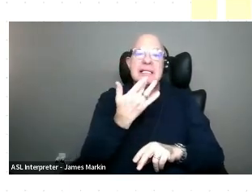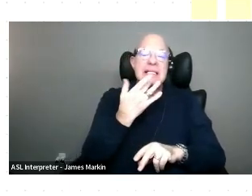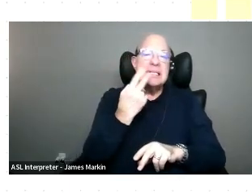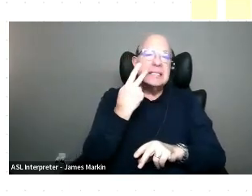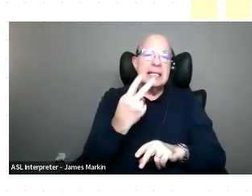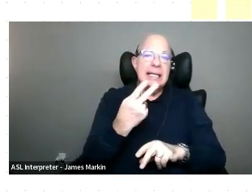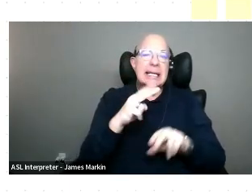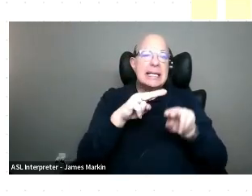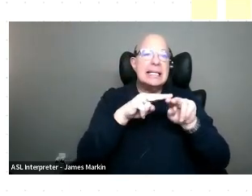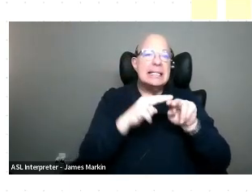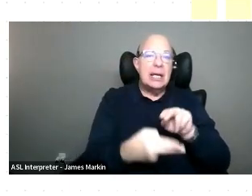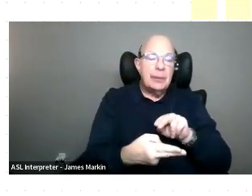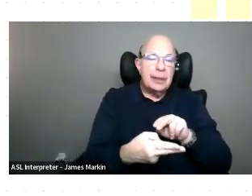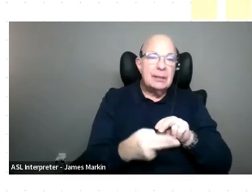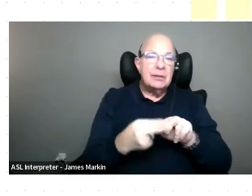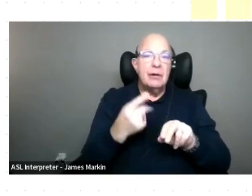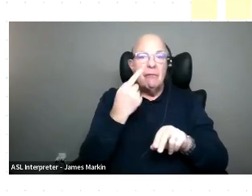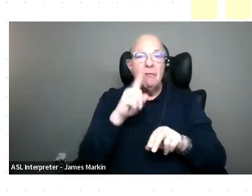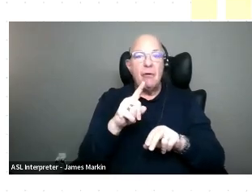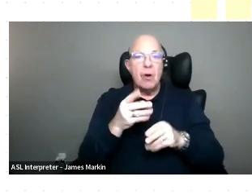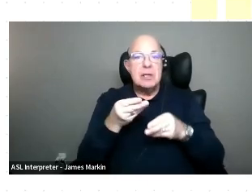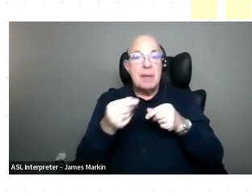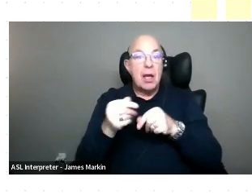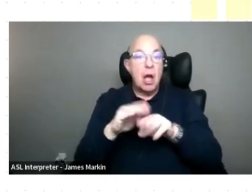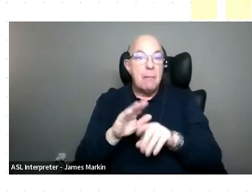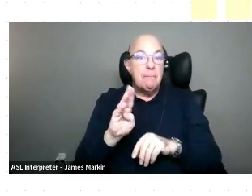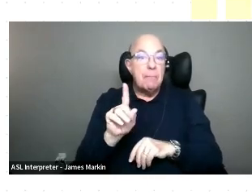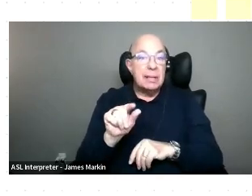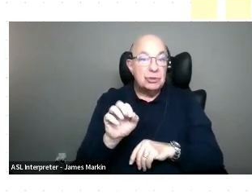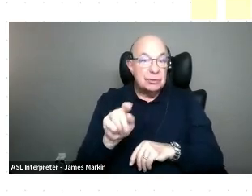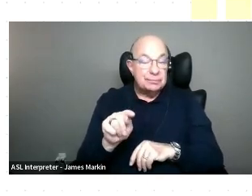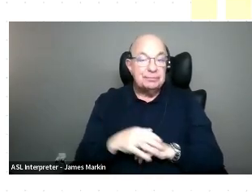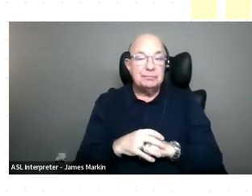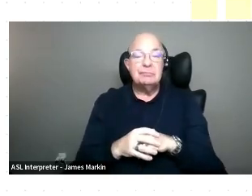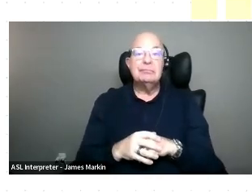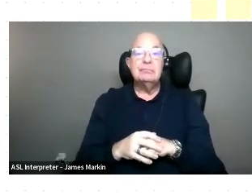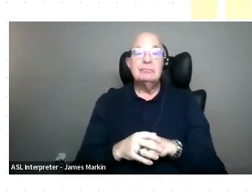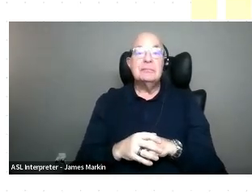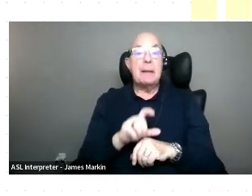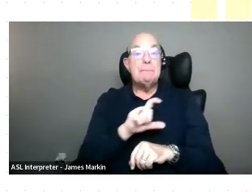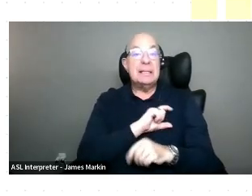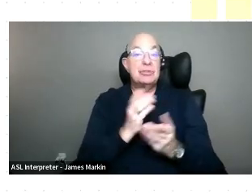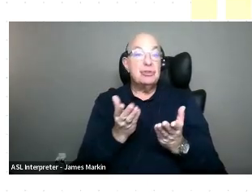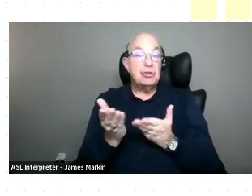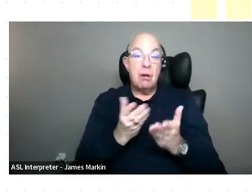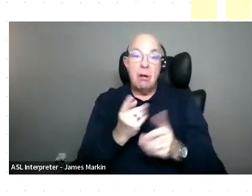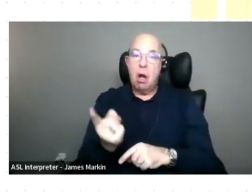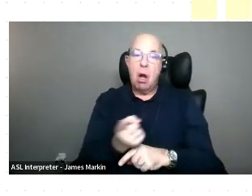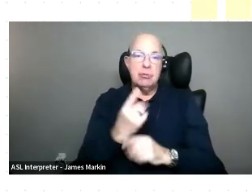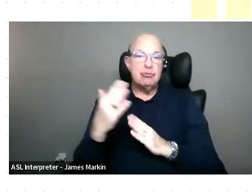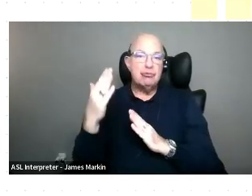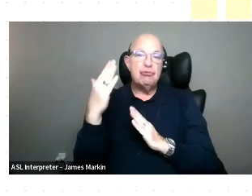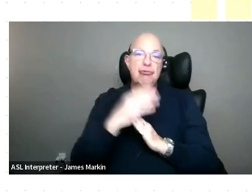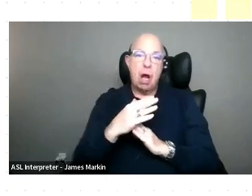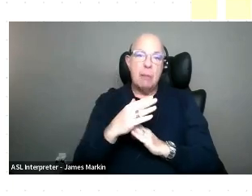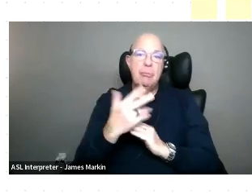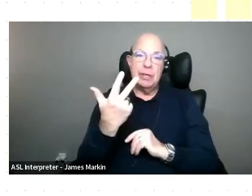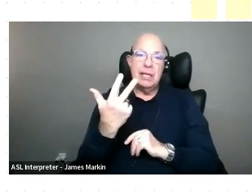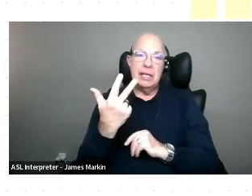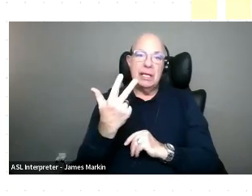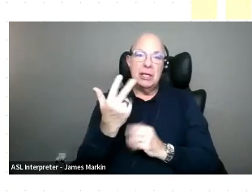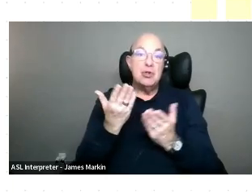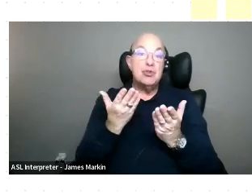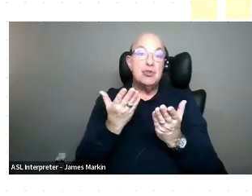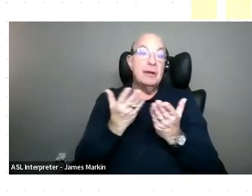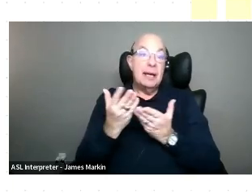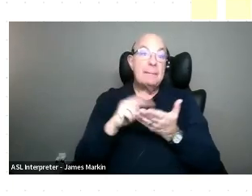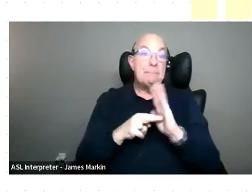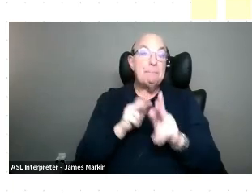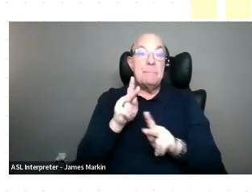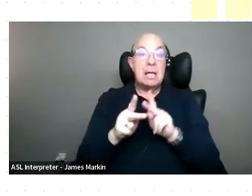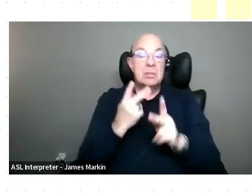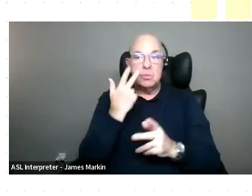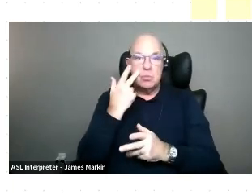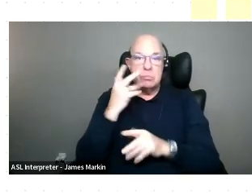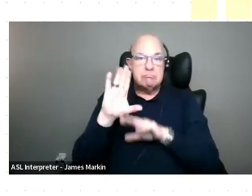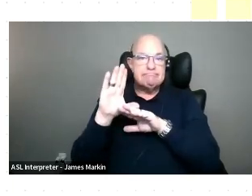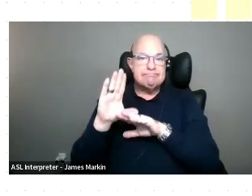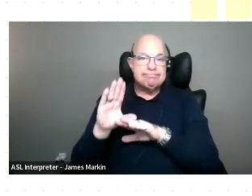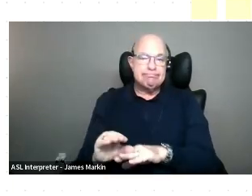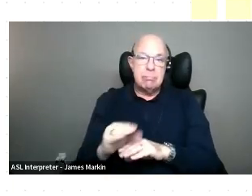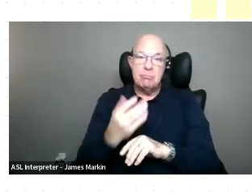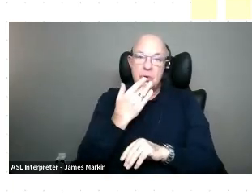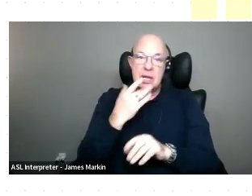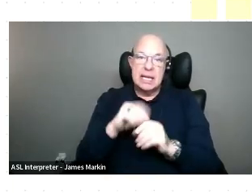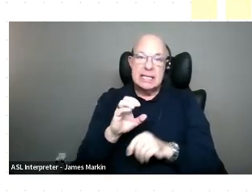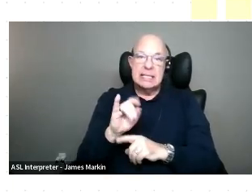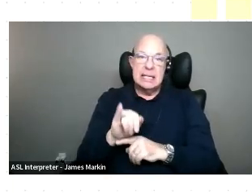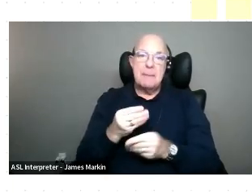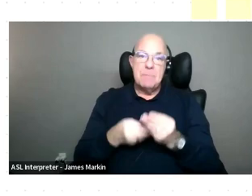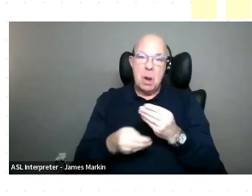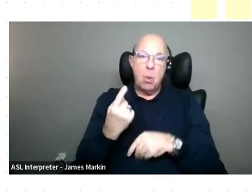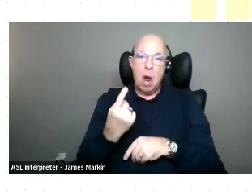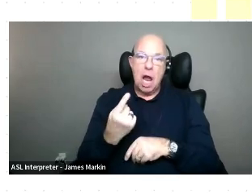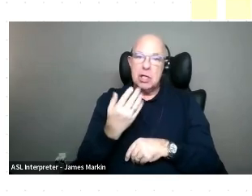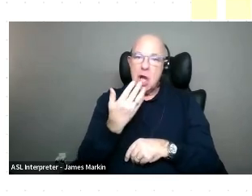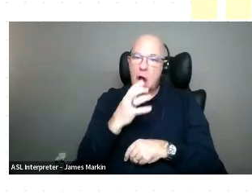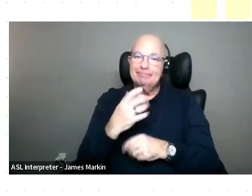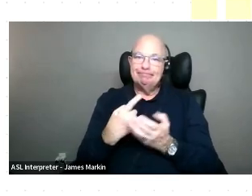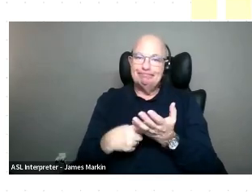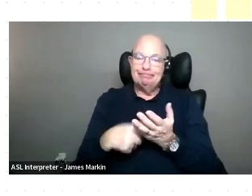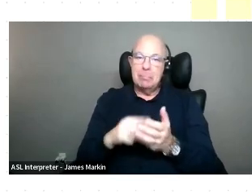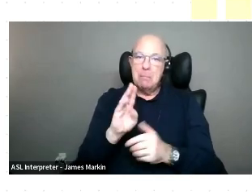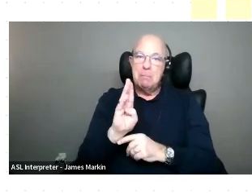Melissa Wong (she/her), SPT: decreased in terms of spending on the budget. And the police service is always one of the top three services that people say they want to see decreased in the city budget. It's one of the biggest budget lines.